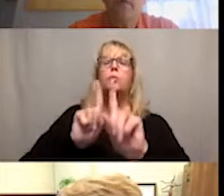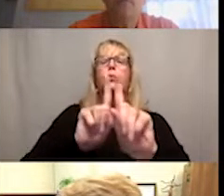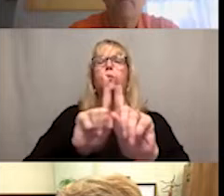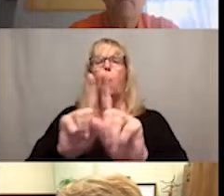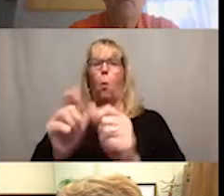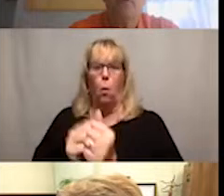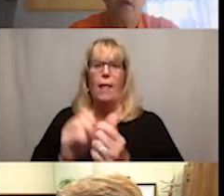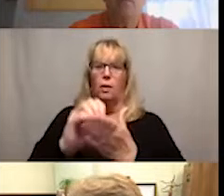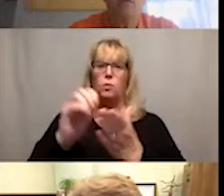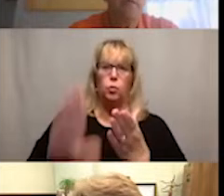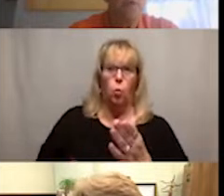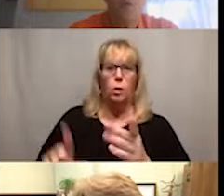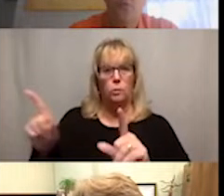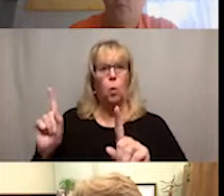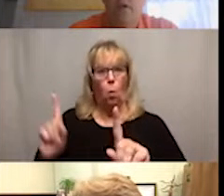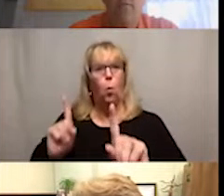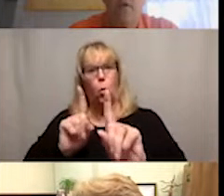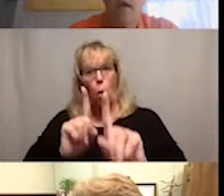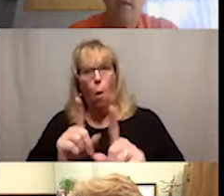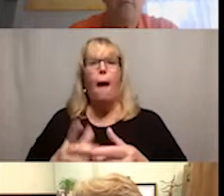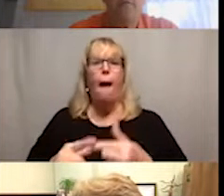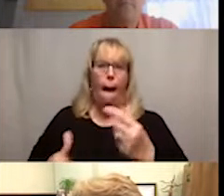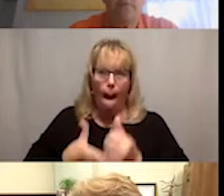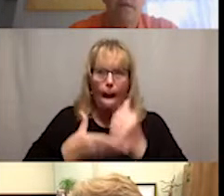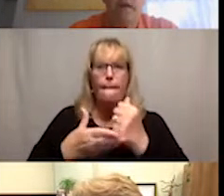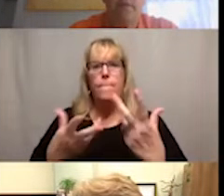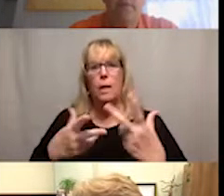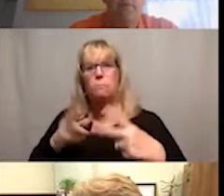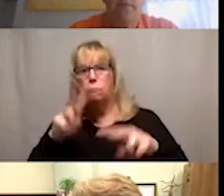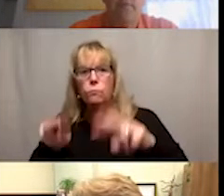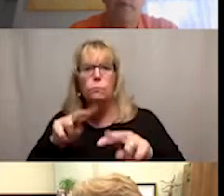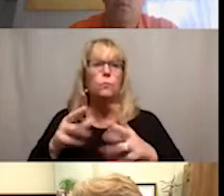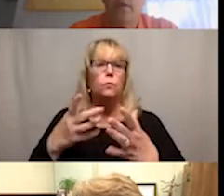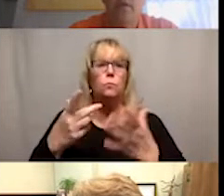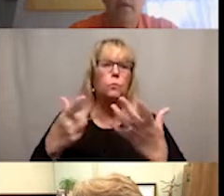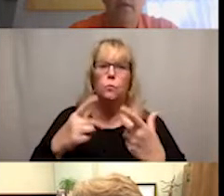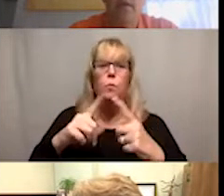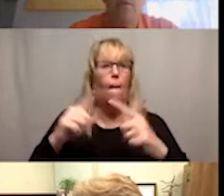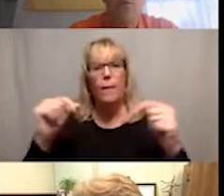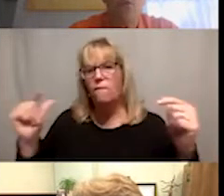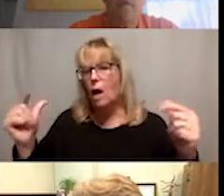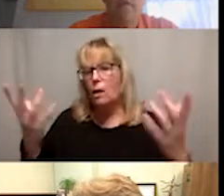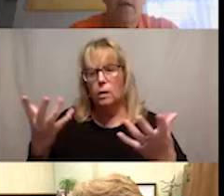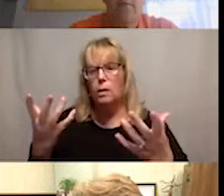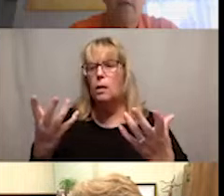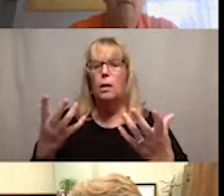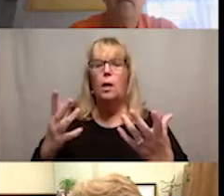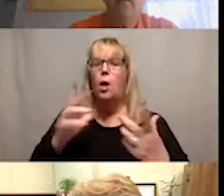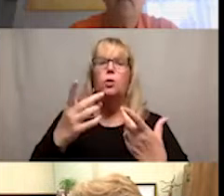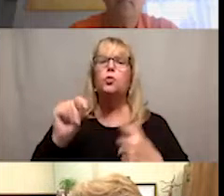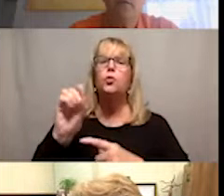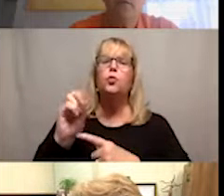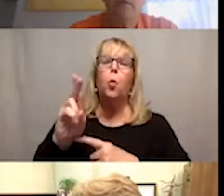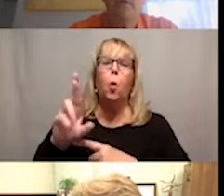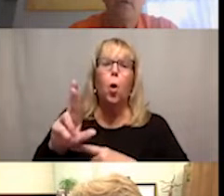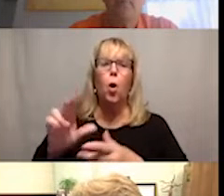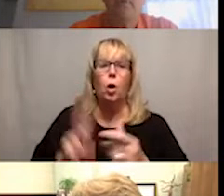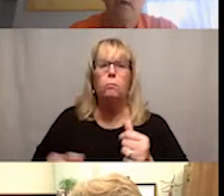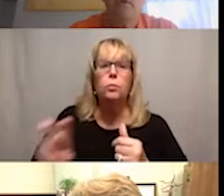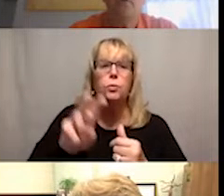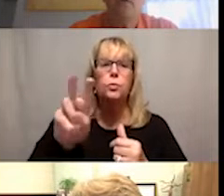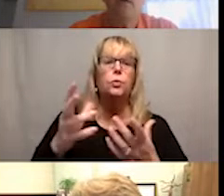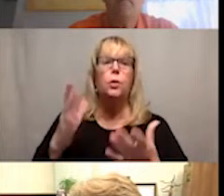to to actually do a variety of topics and maybe doing a tour of a company maybe doing a job shadow